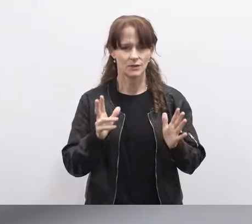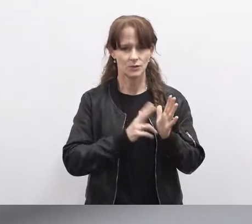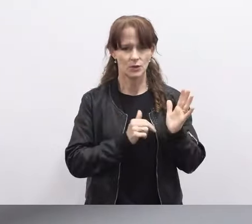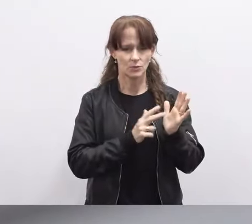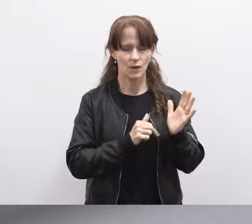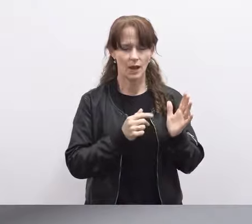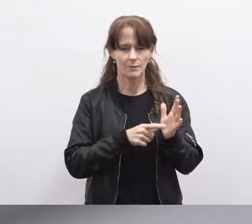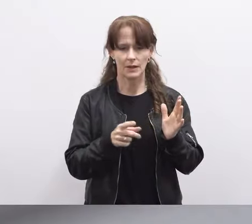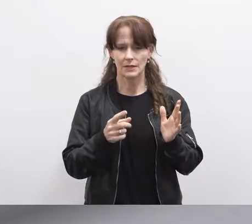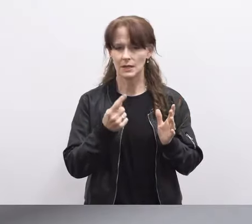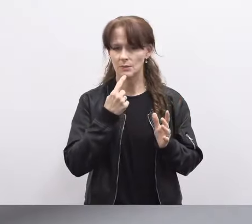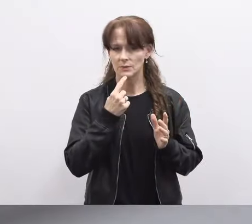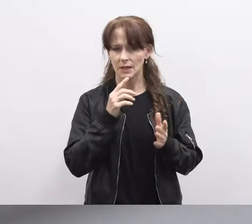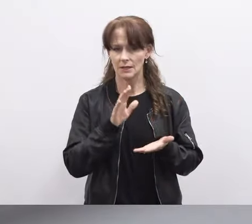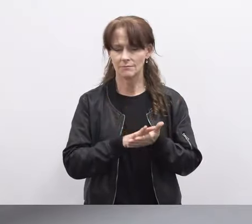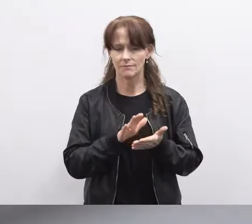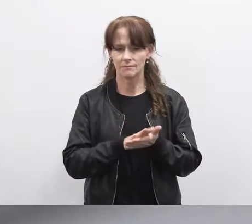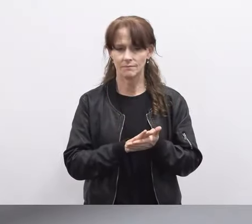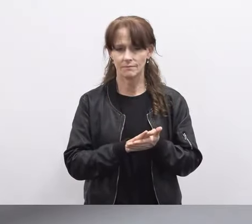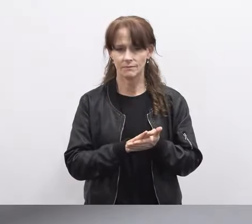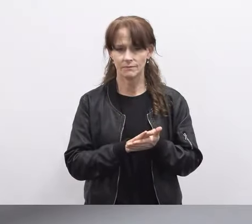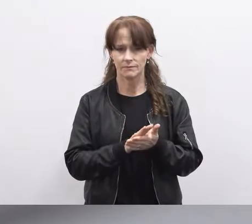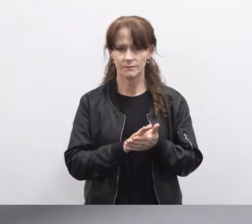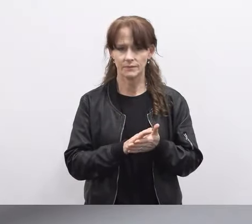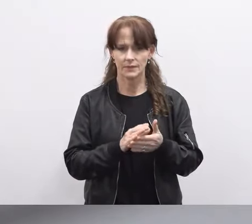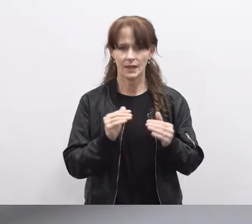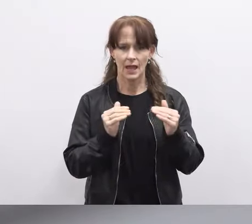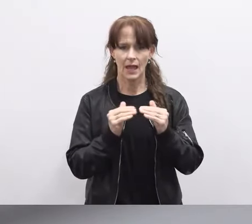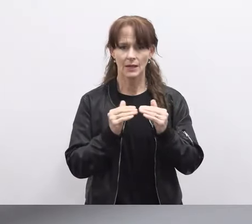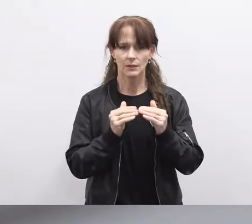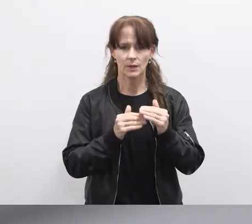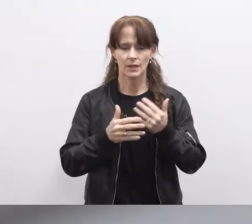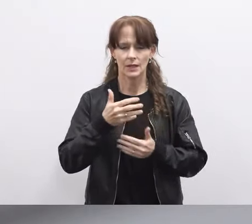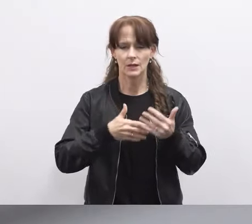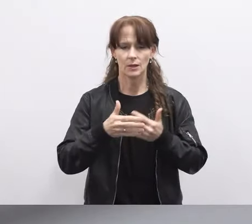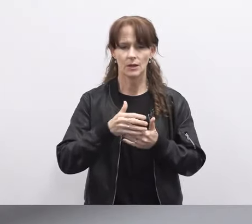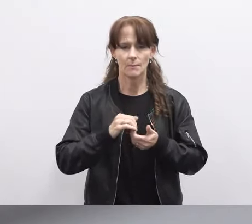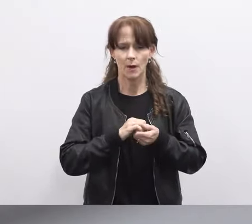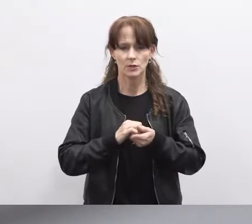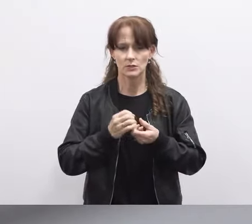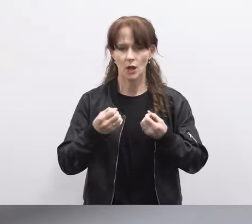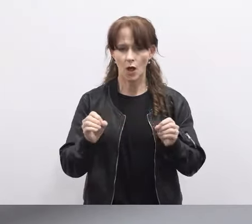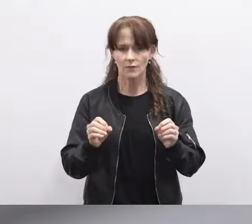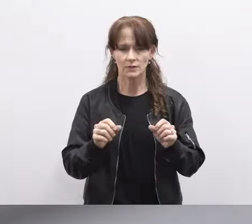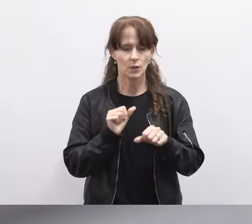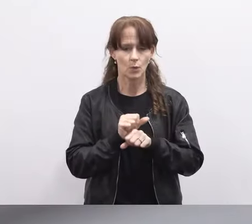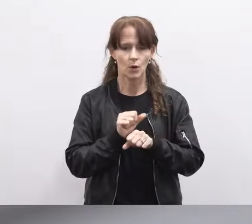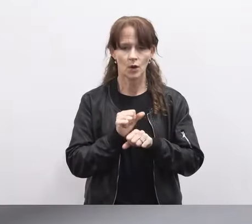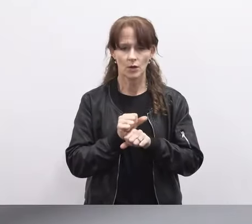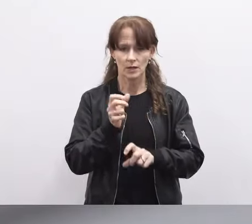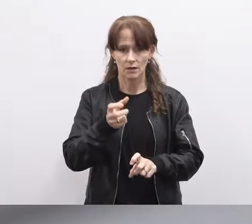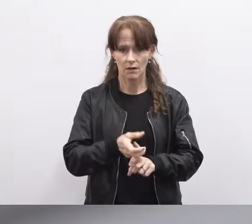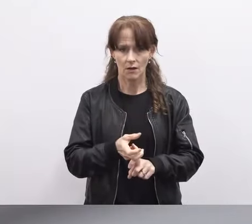but I wanted to just acknowledge our equity engagement in partnerships office is hard at work around addressing